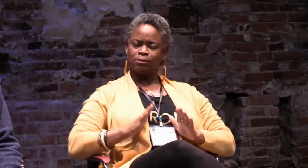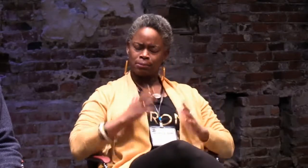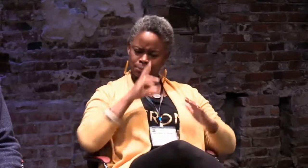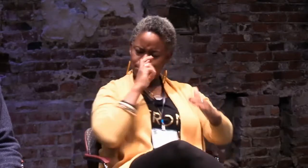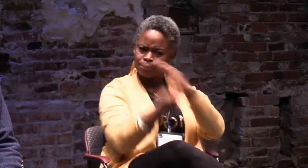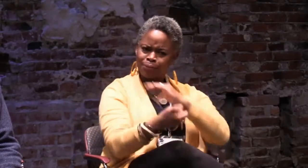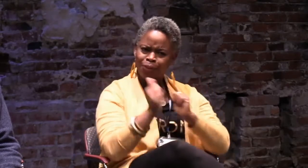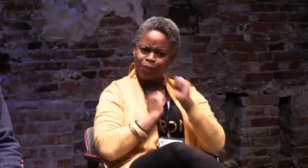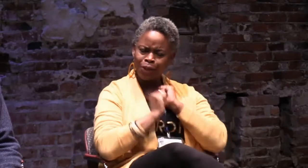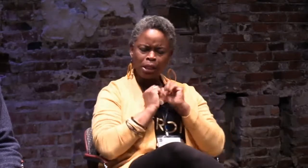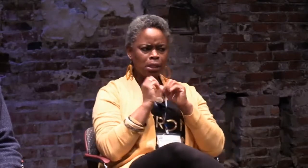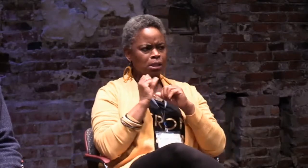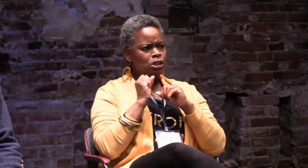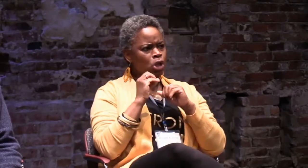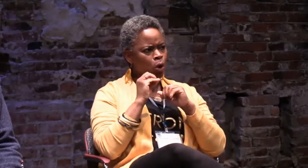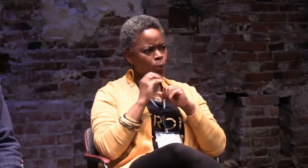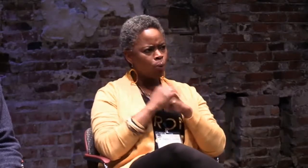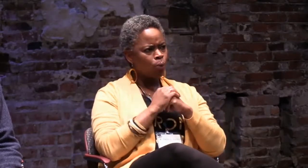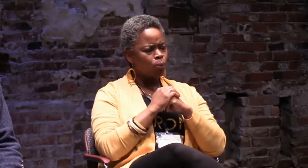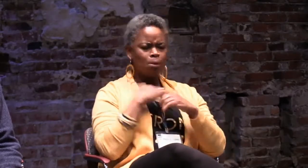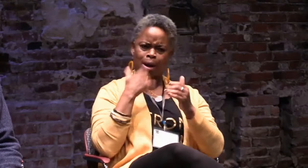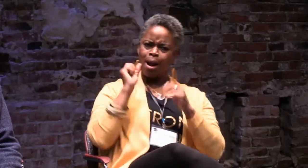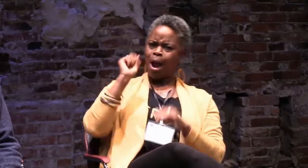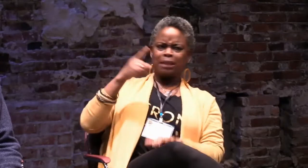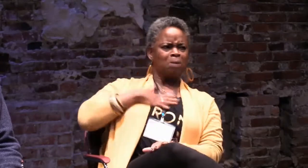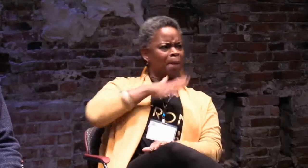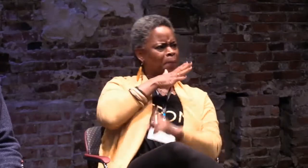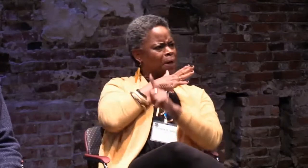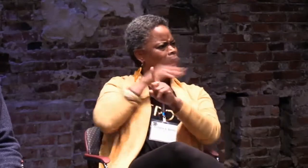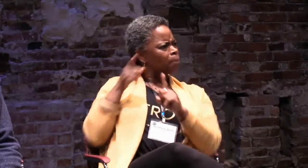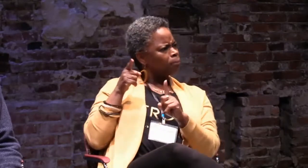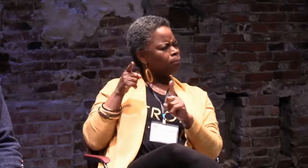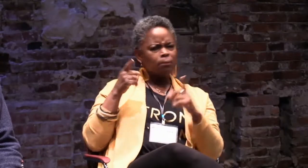She made me know, helped me to know that this is what I wanted to do.